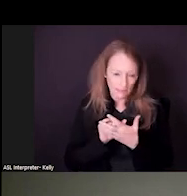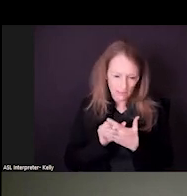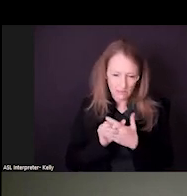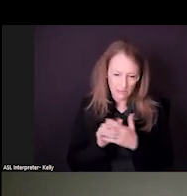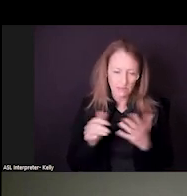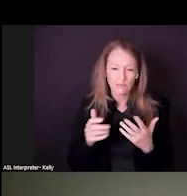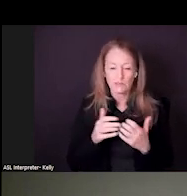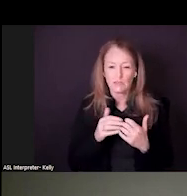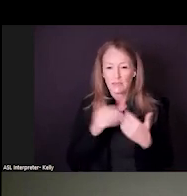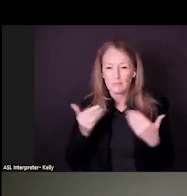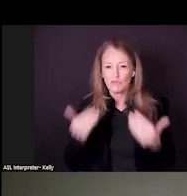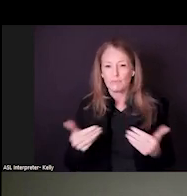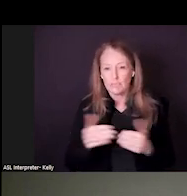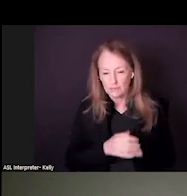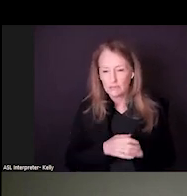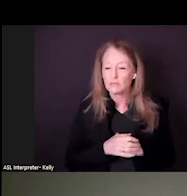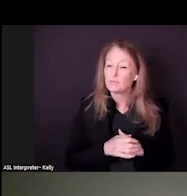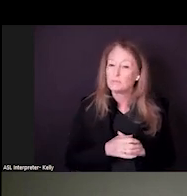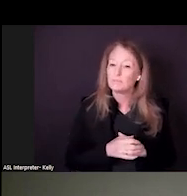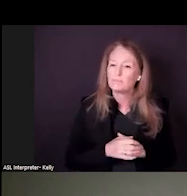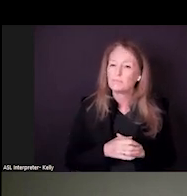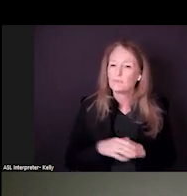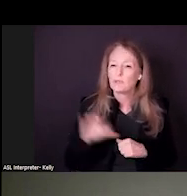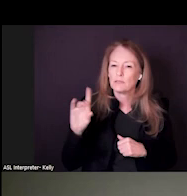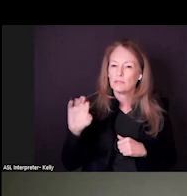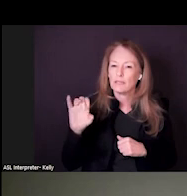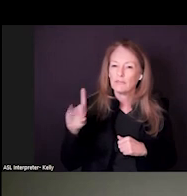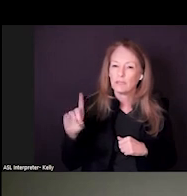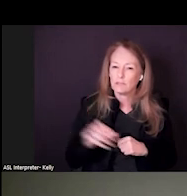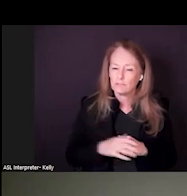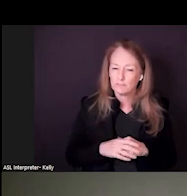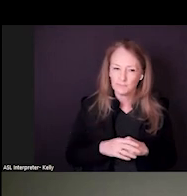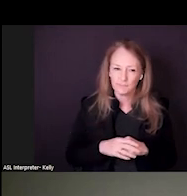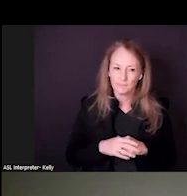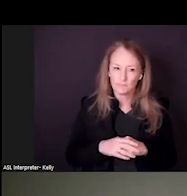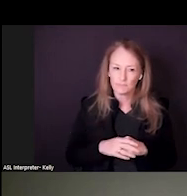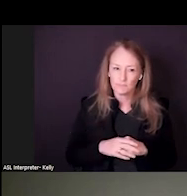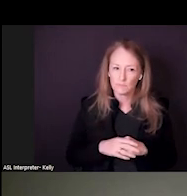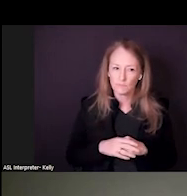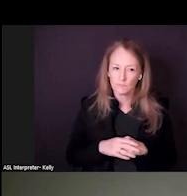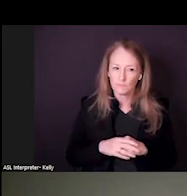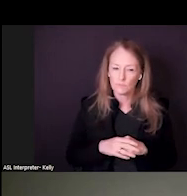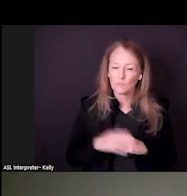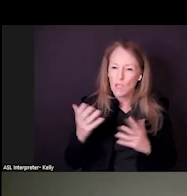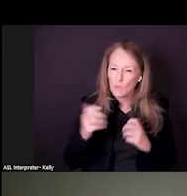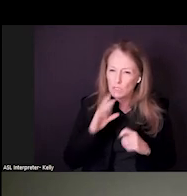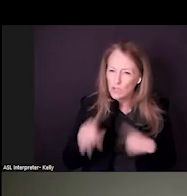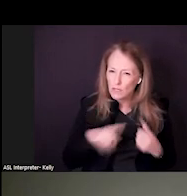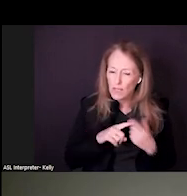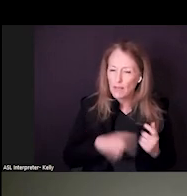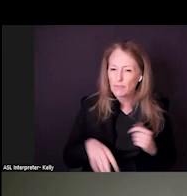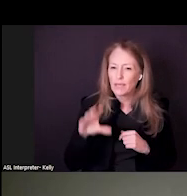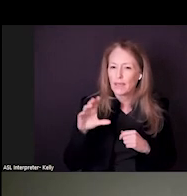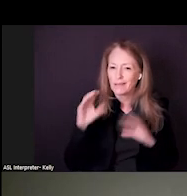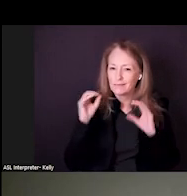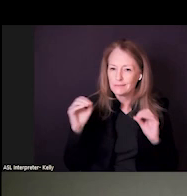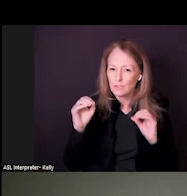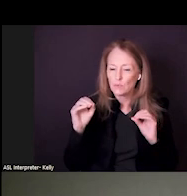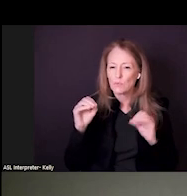LIKE TO JUST TEE UP THE ZERO SUICIDE SUMMIT THAT IS HAPPENING